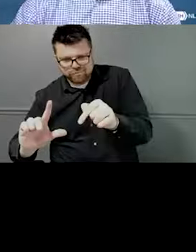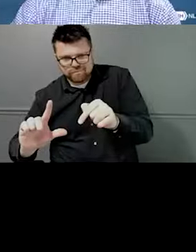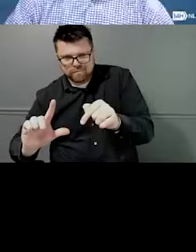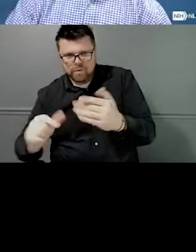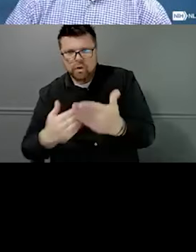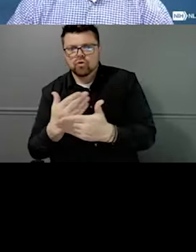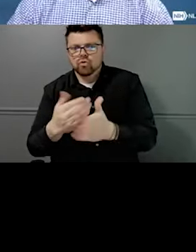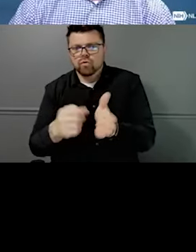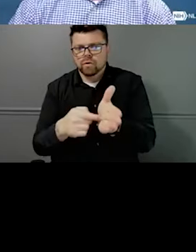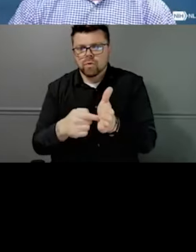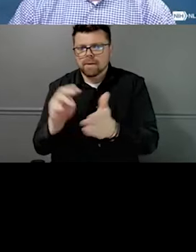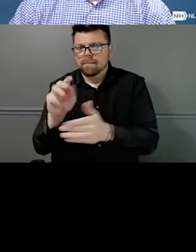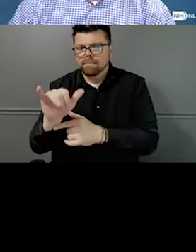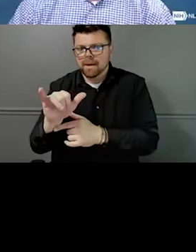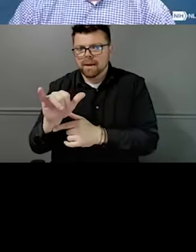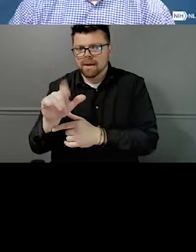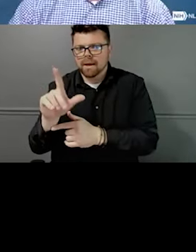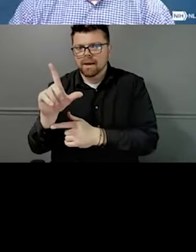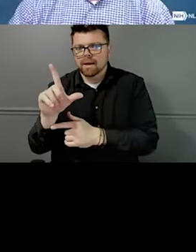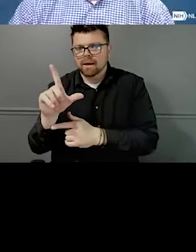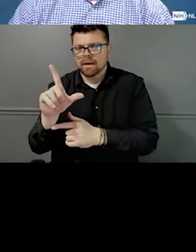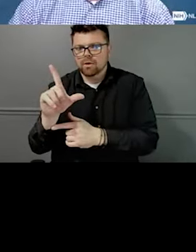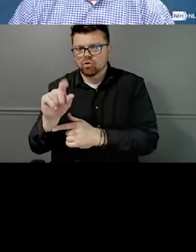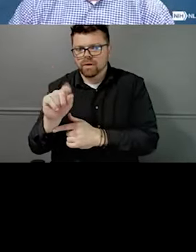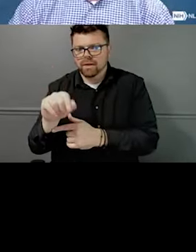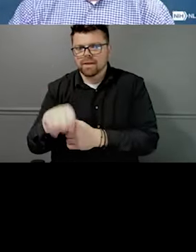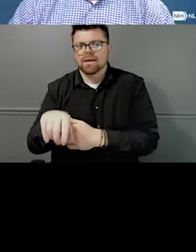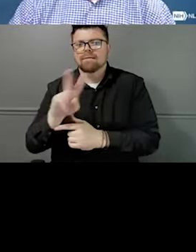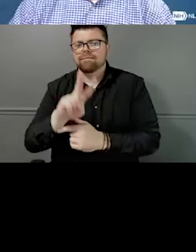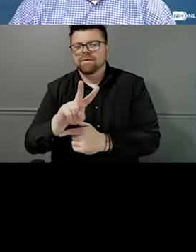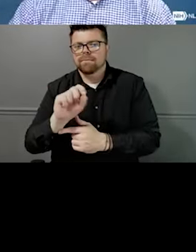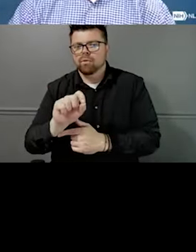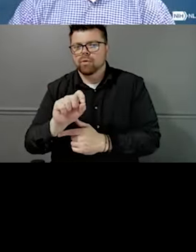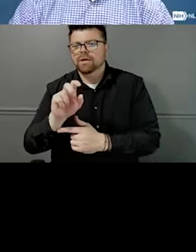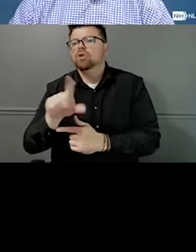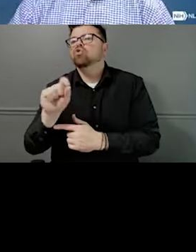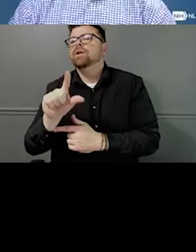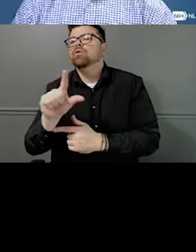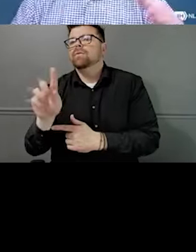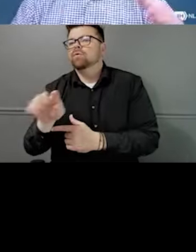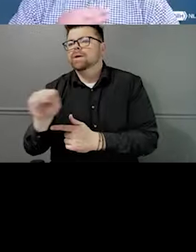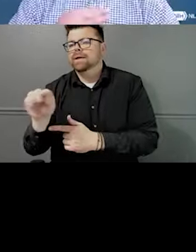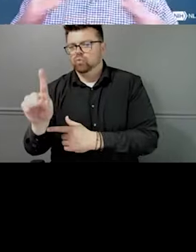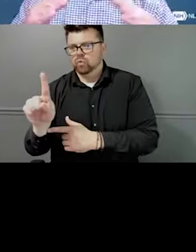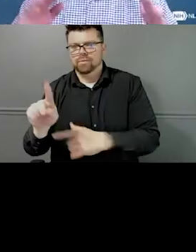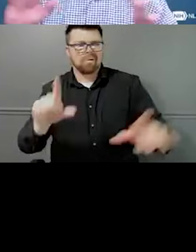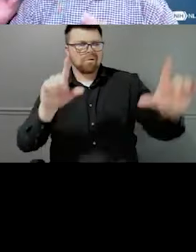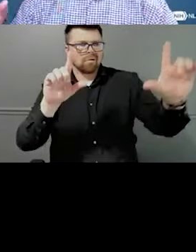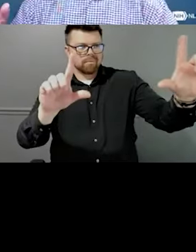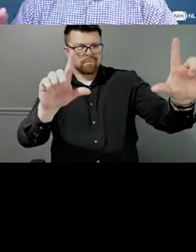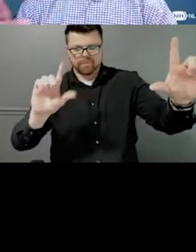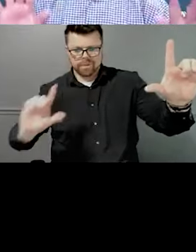on May 20th is listed as the version 2024-1. Several places throughout the system,